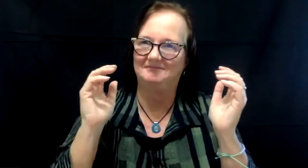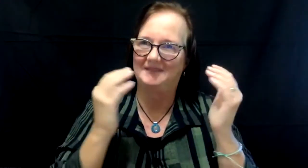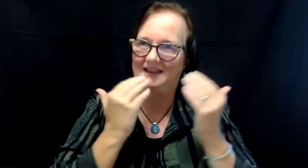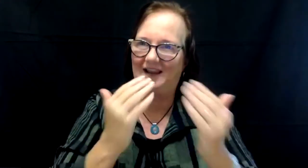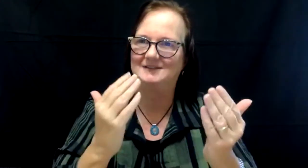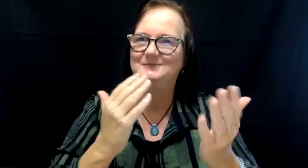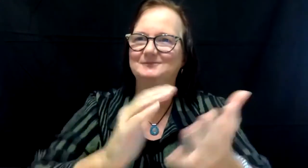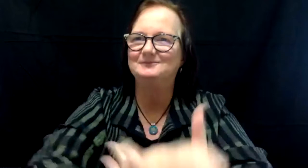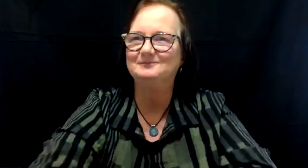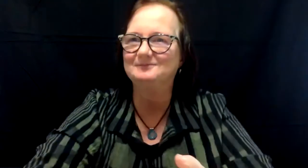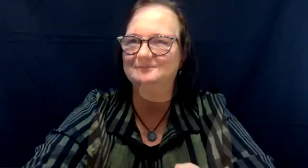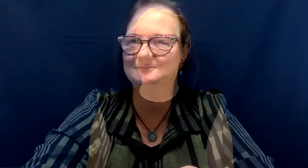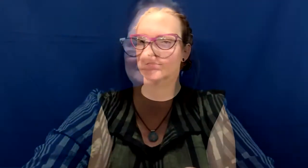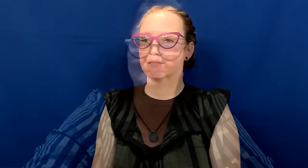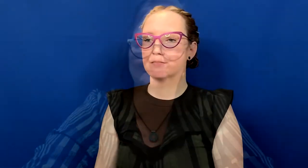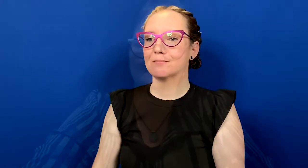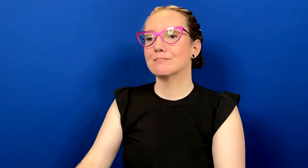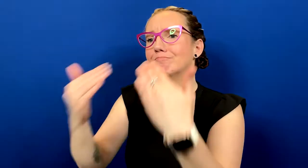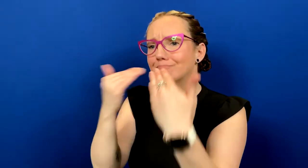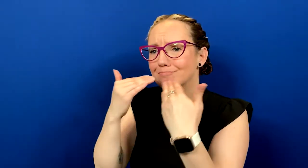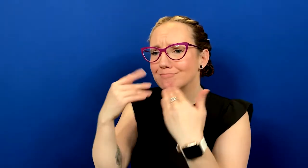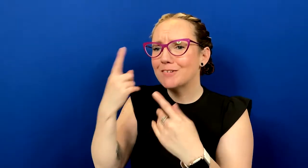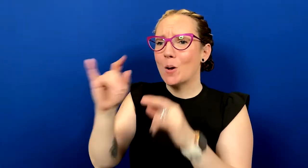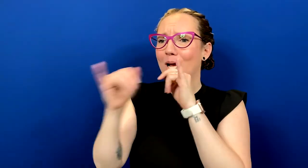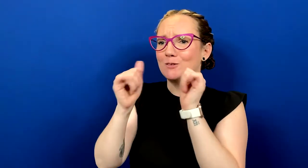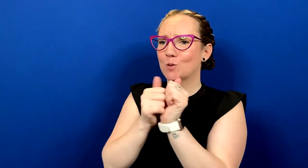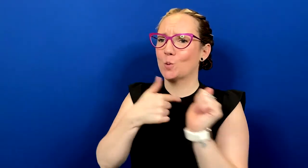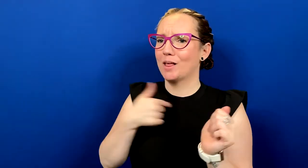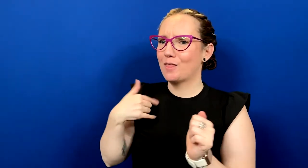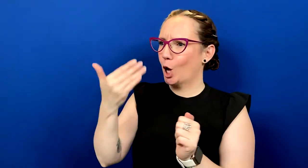Thank you. Thank you so much for interviewing with us.